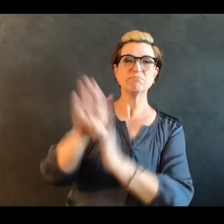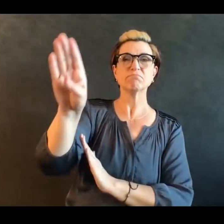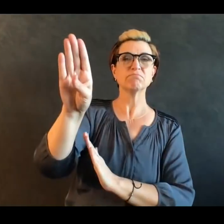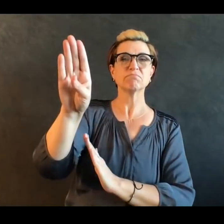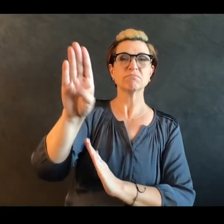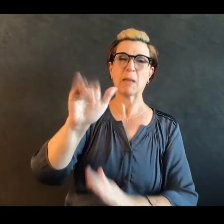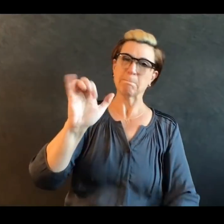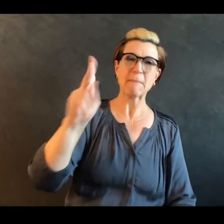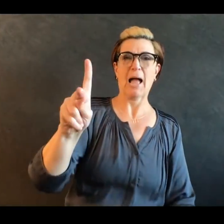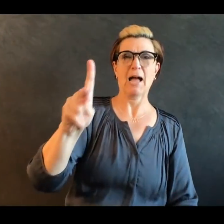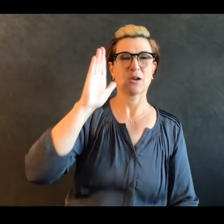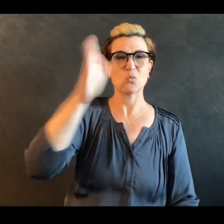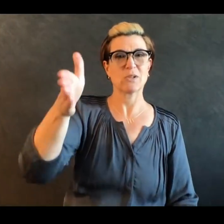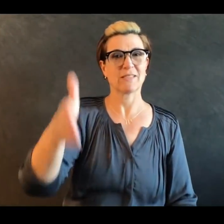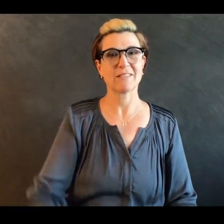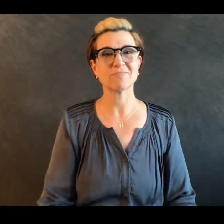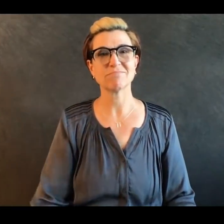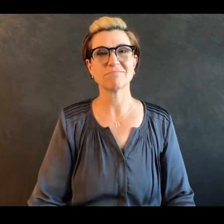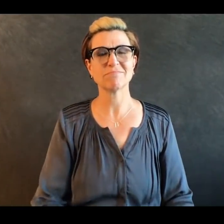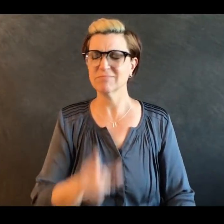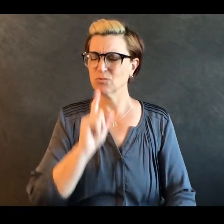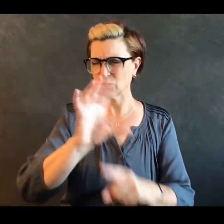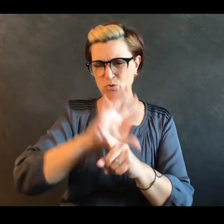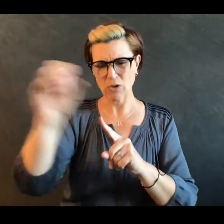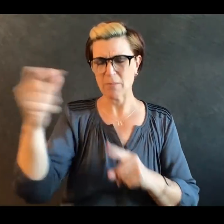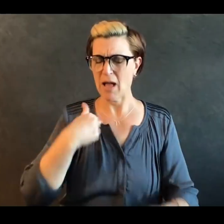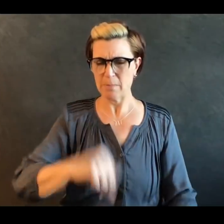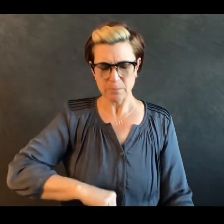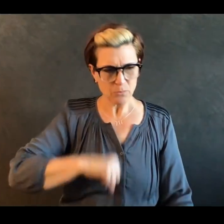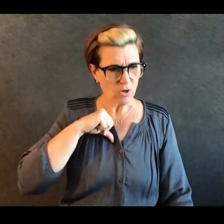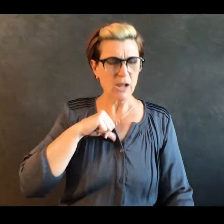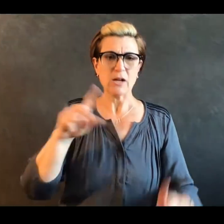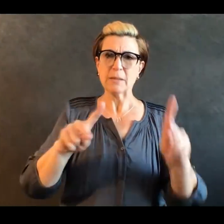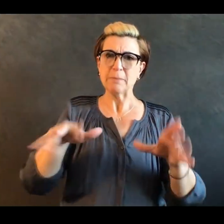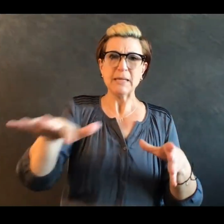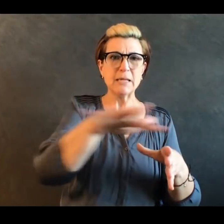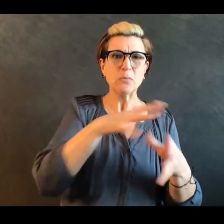going on I'm very proud of the people of this country I'm very proud of the